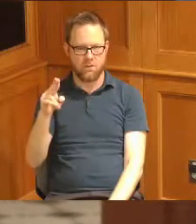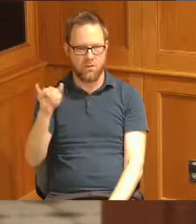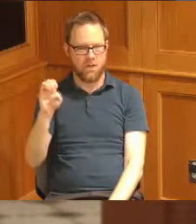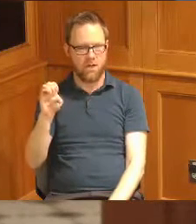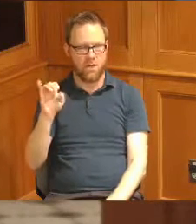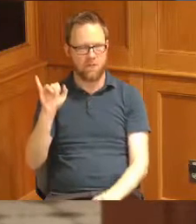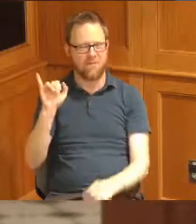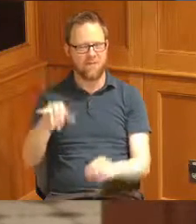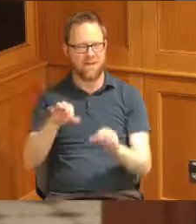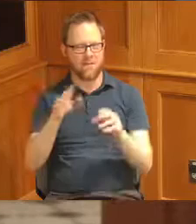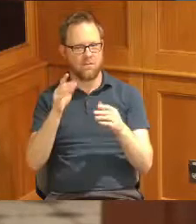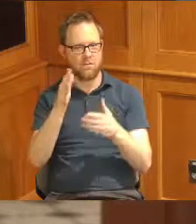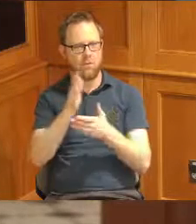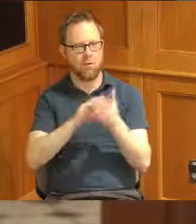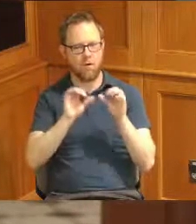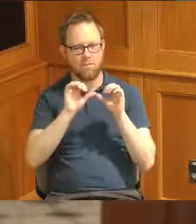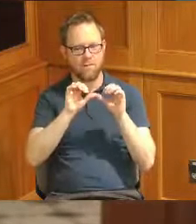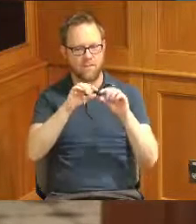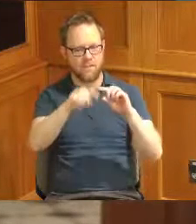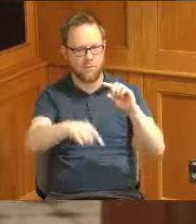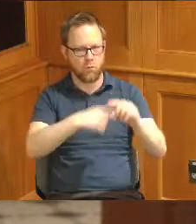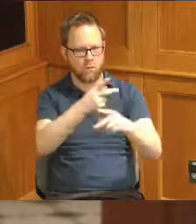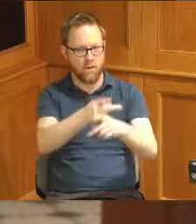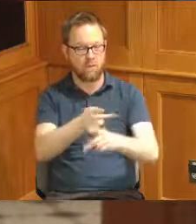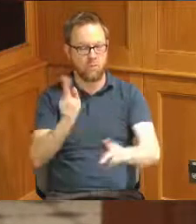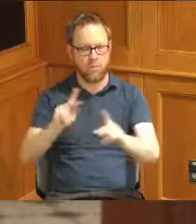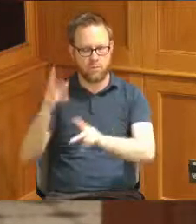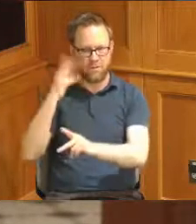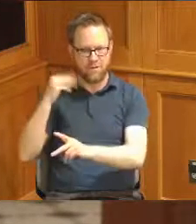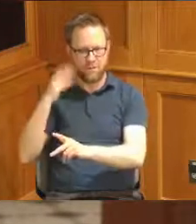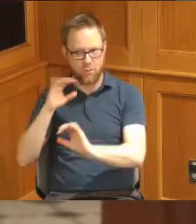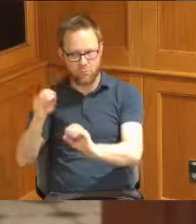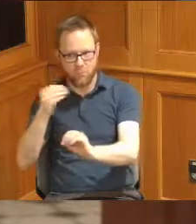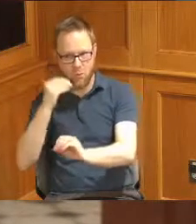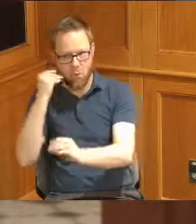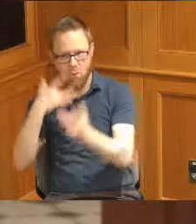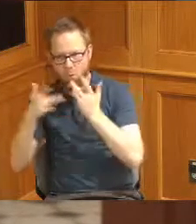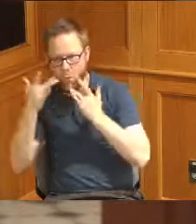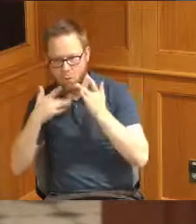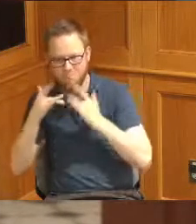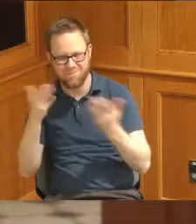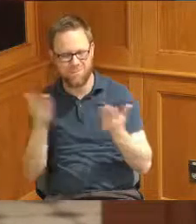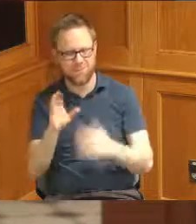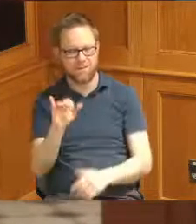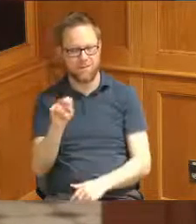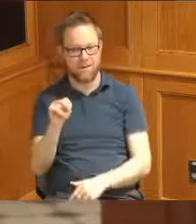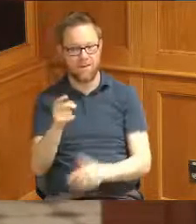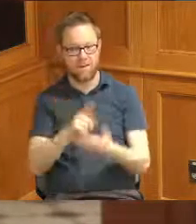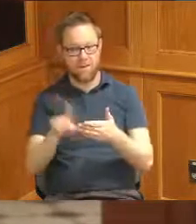Care for those experiencing homelessness board in Cincinnati last week I was here in front of you